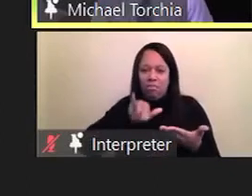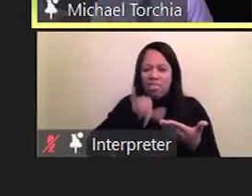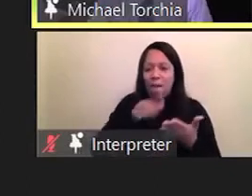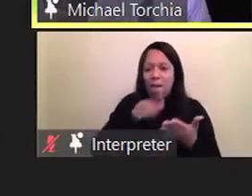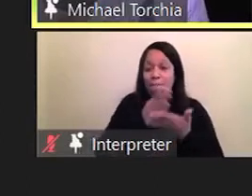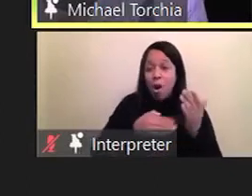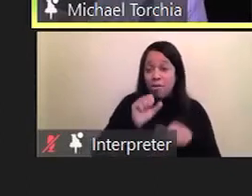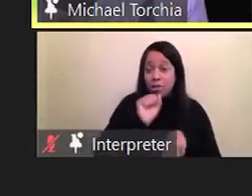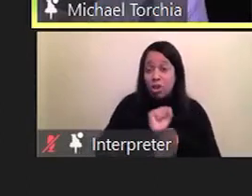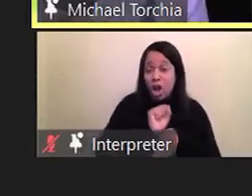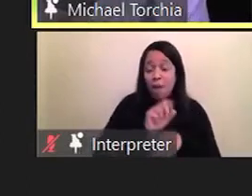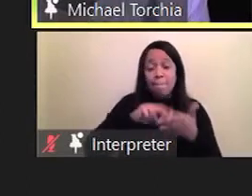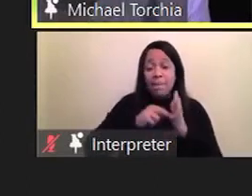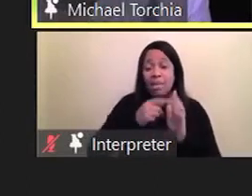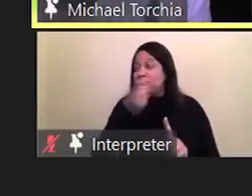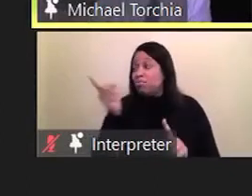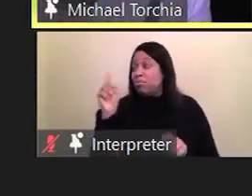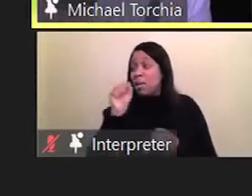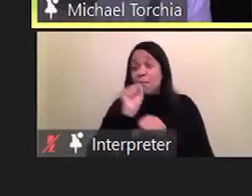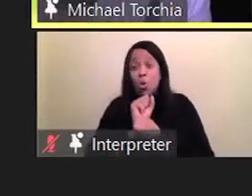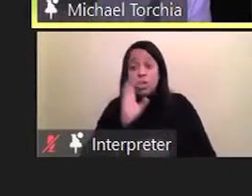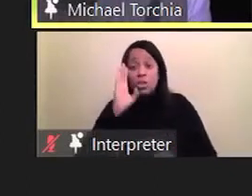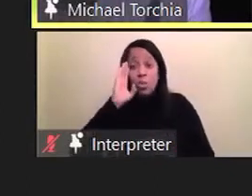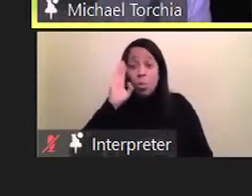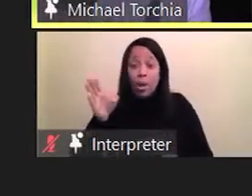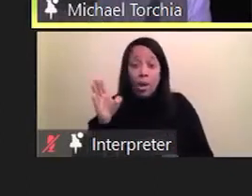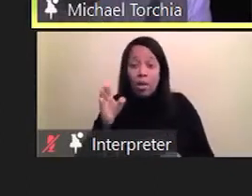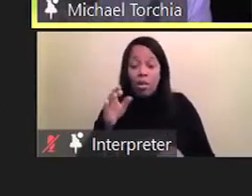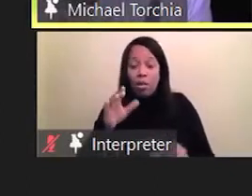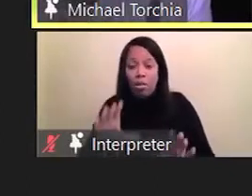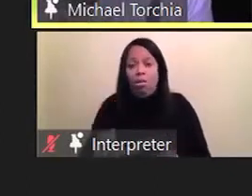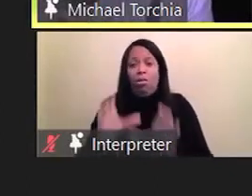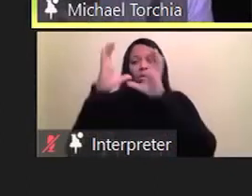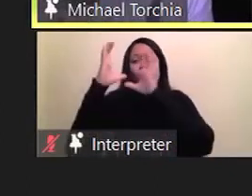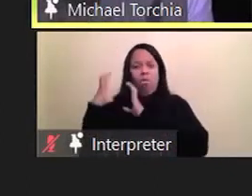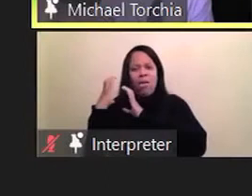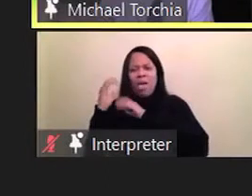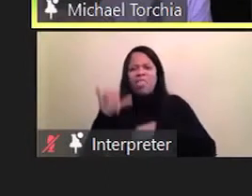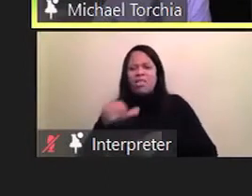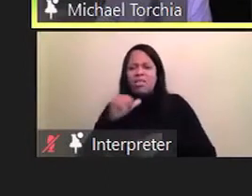the other employees are going to have to pick up those duties. And that's not fair to them.